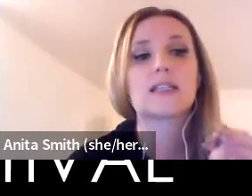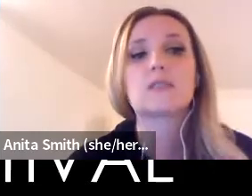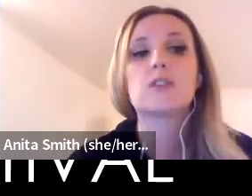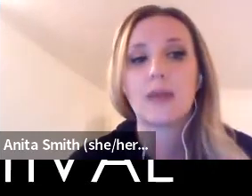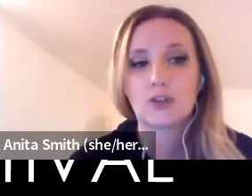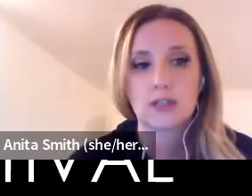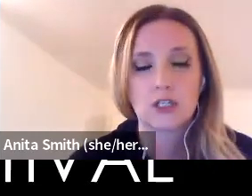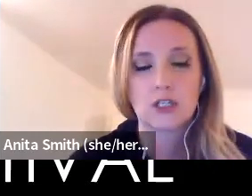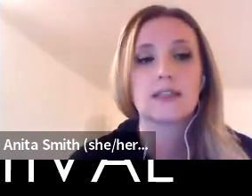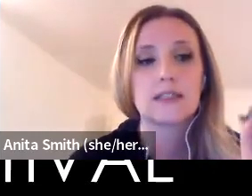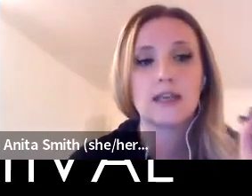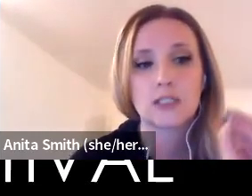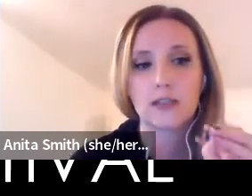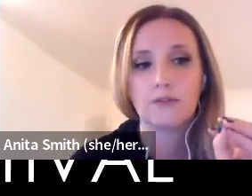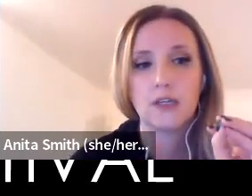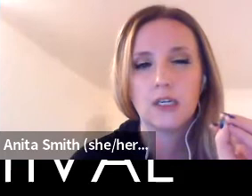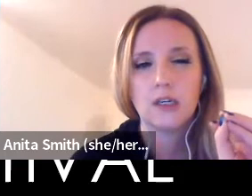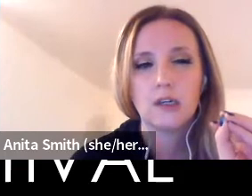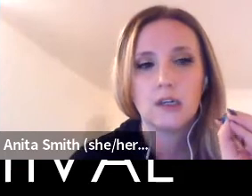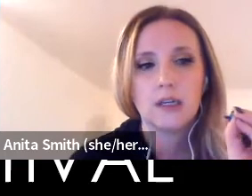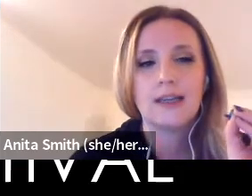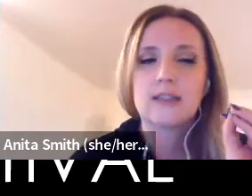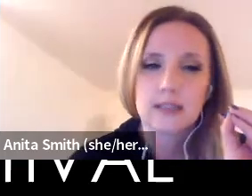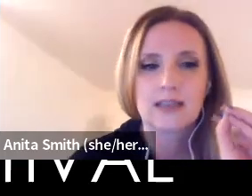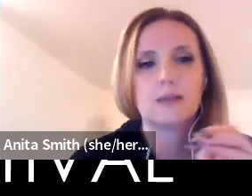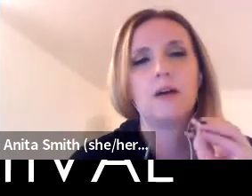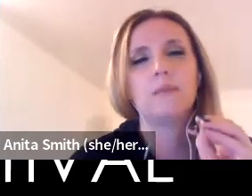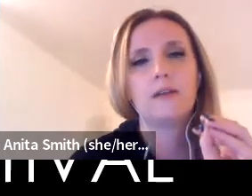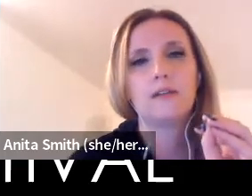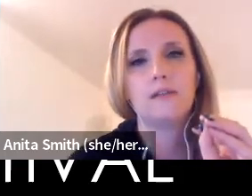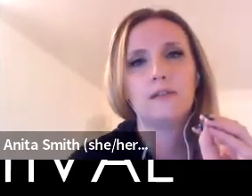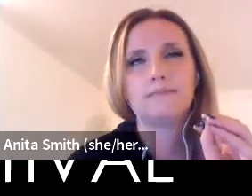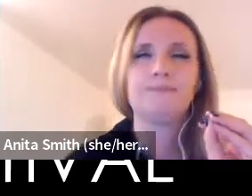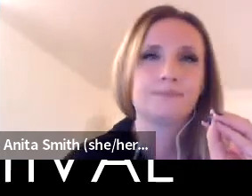It's accessible to patrons, I should say. The stage itself is accessible but not great.